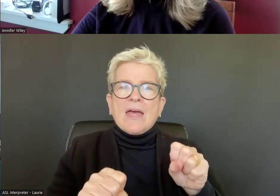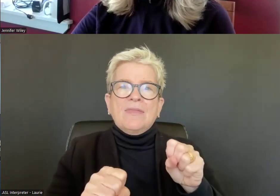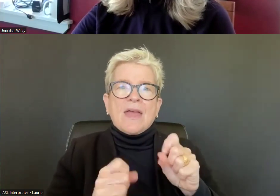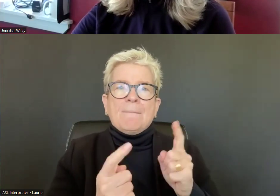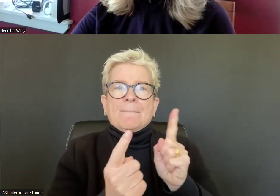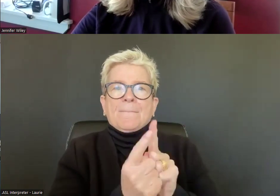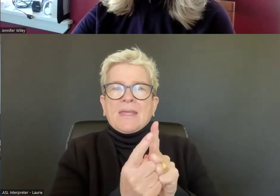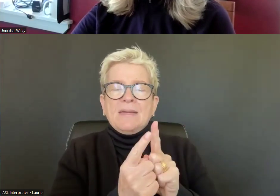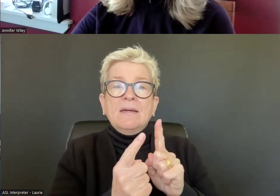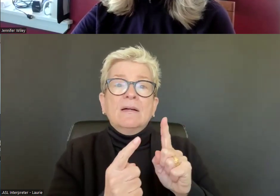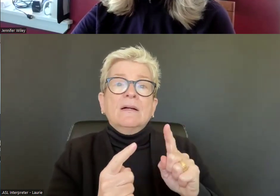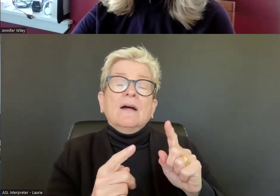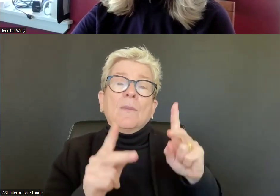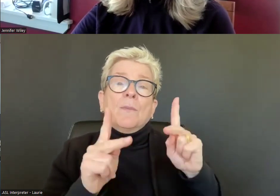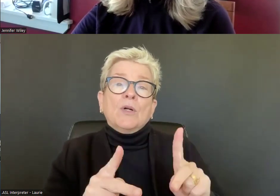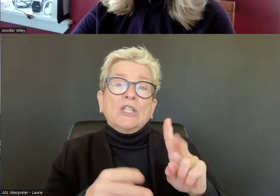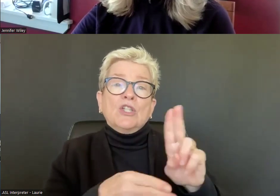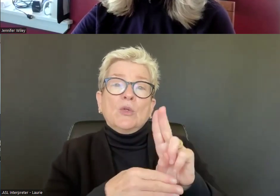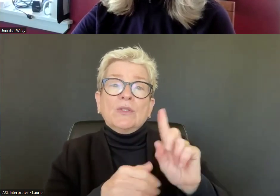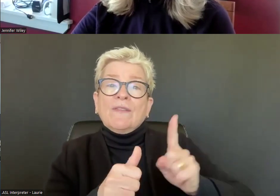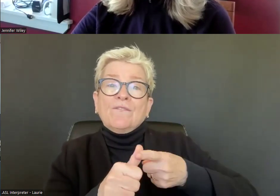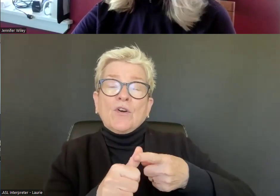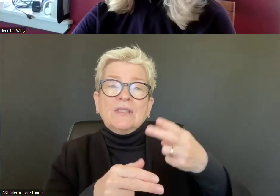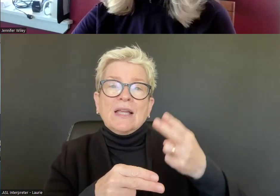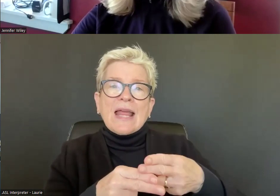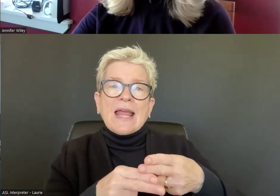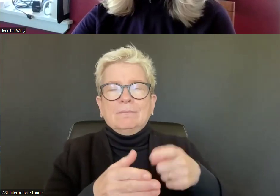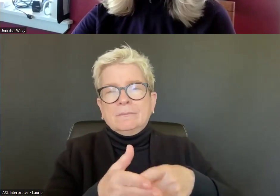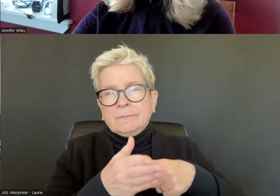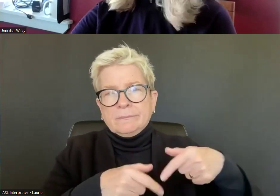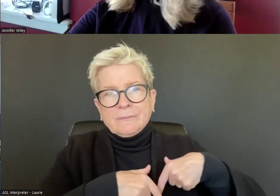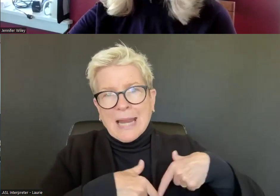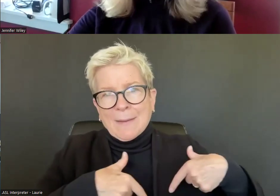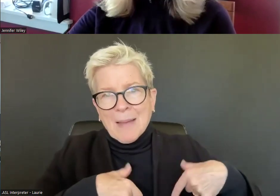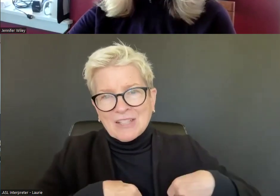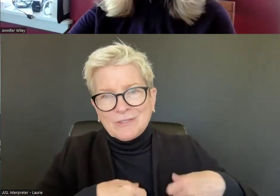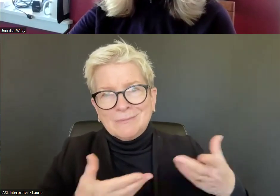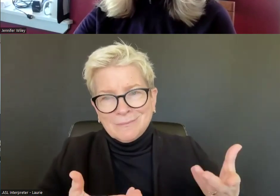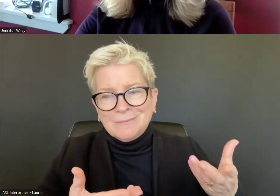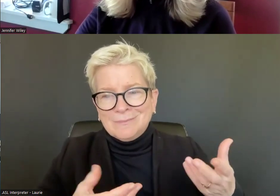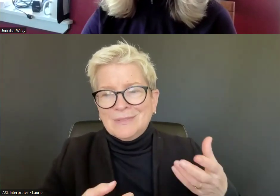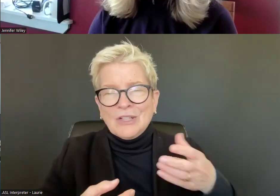probably entail the name badges, the old name badges, but just thinking through all of those